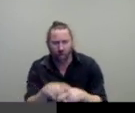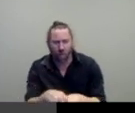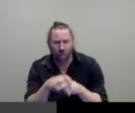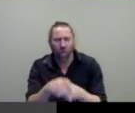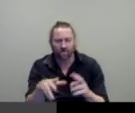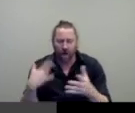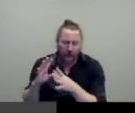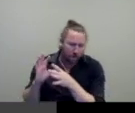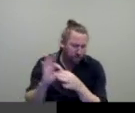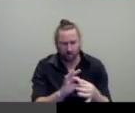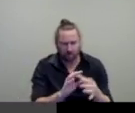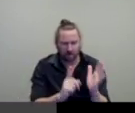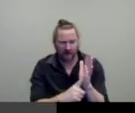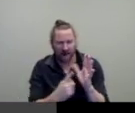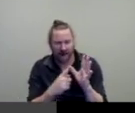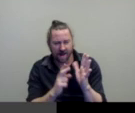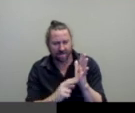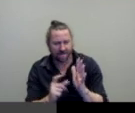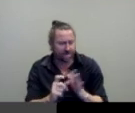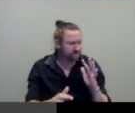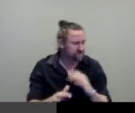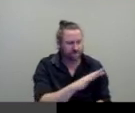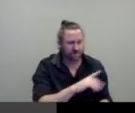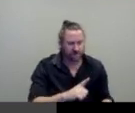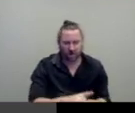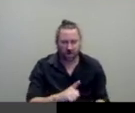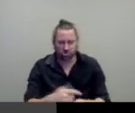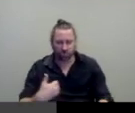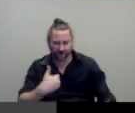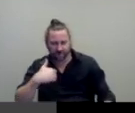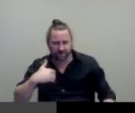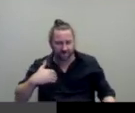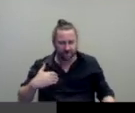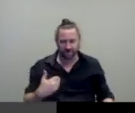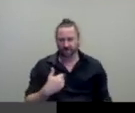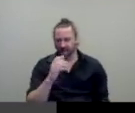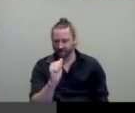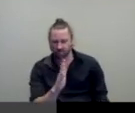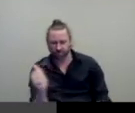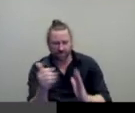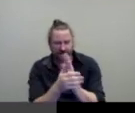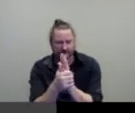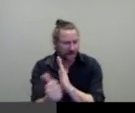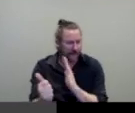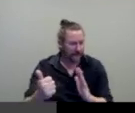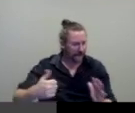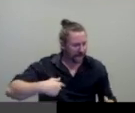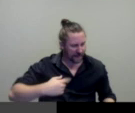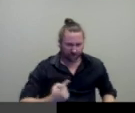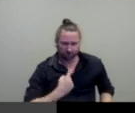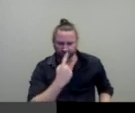and at one with the land there's ideas here of ruggedness capability and individualism